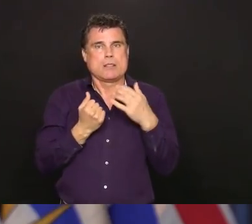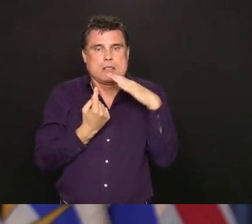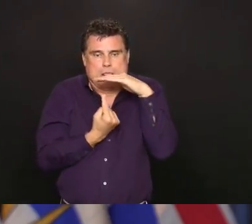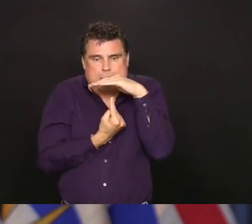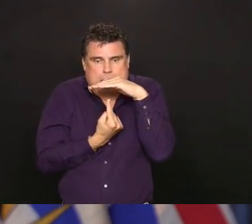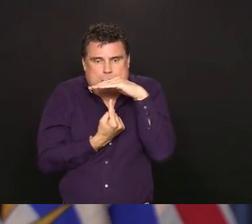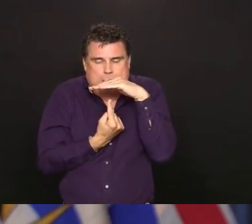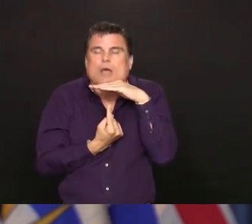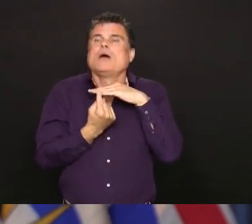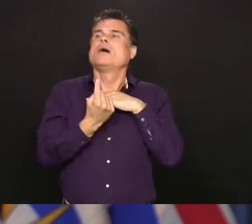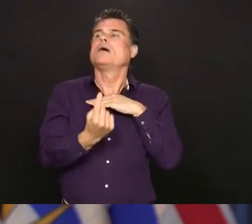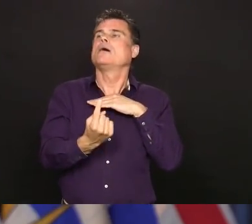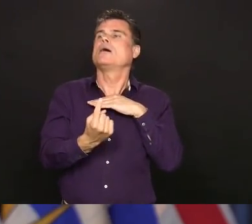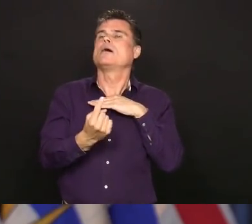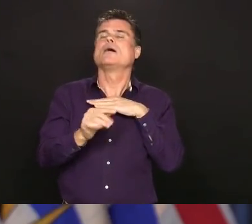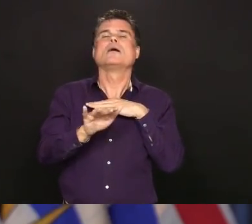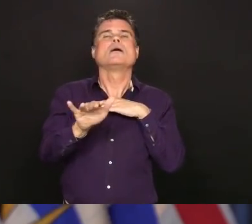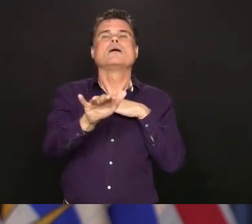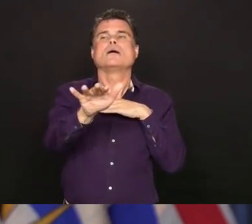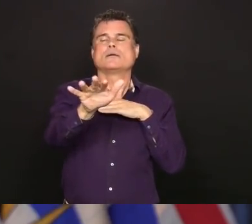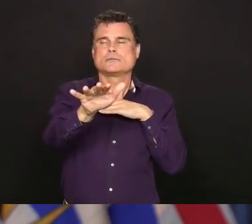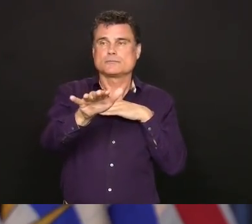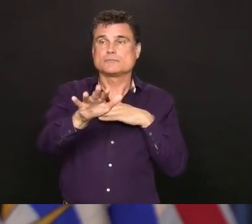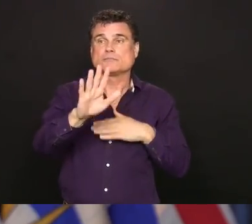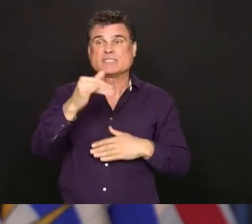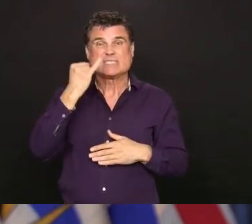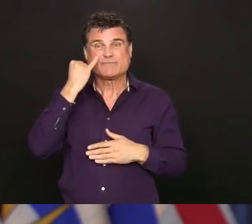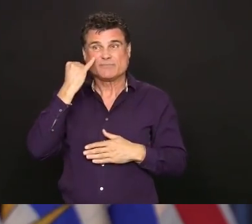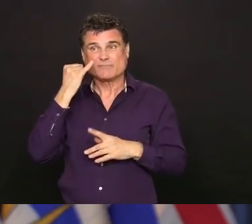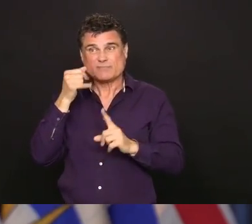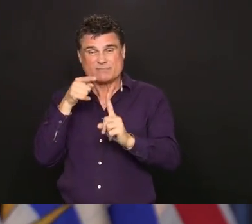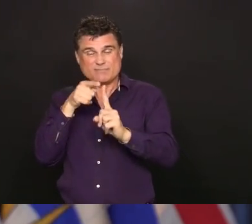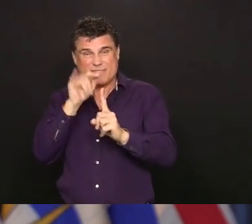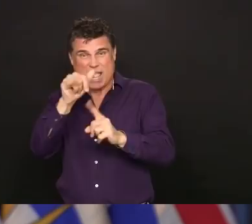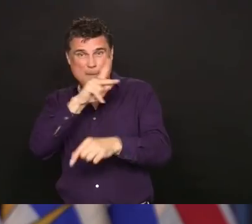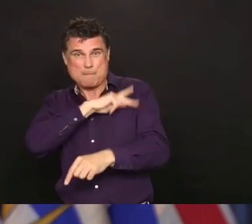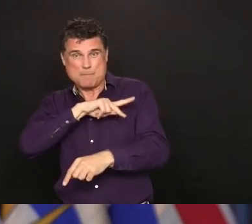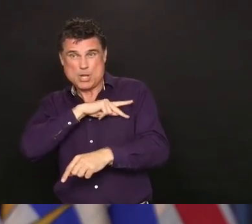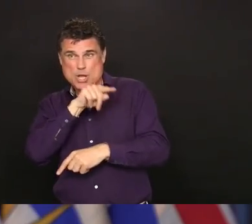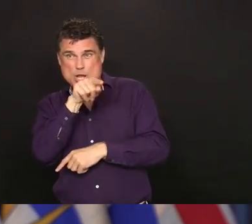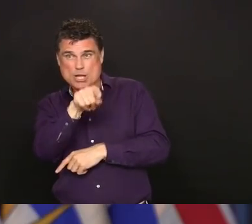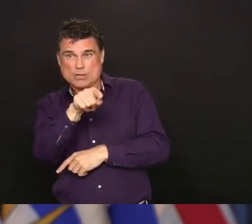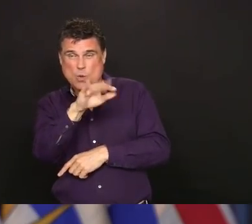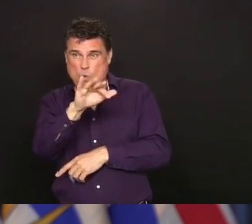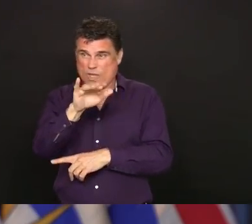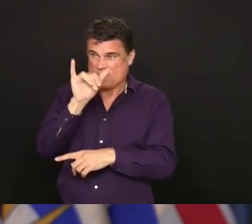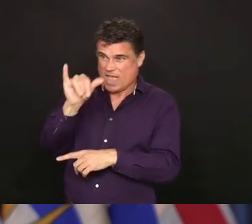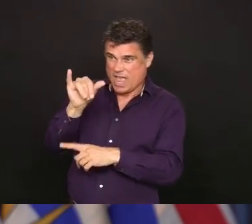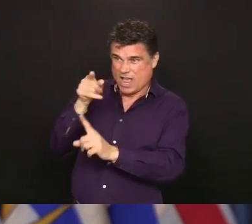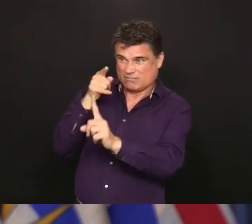and certain areas, we need to look at, with our municipal planners, with the bylaw officers, look at how